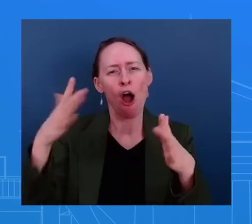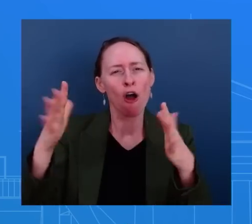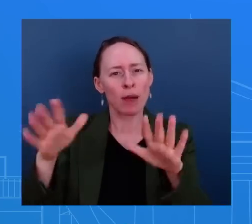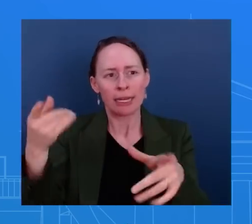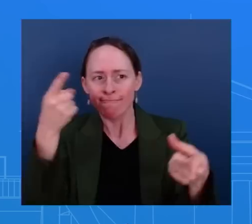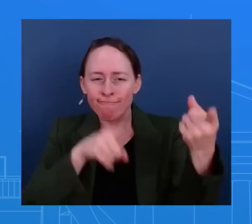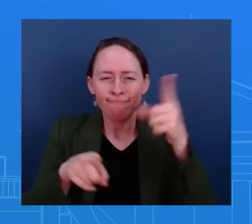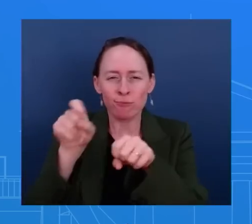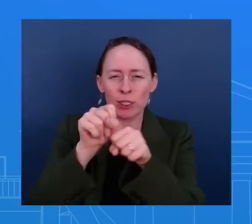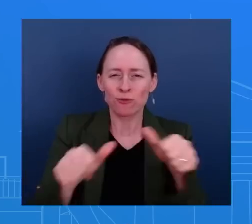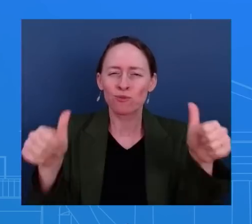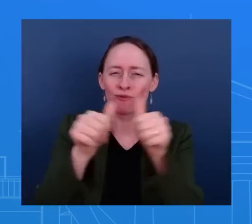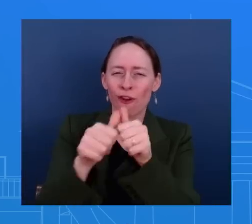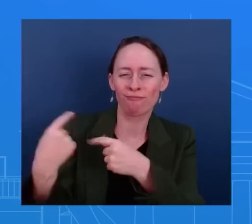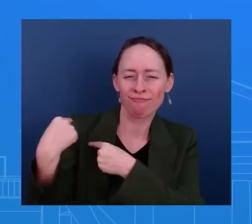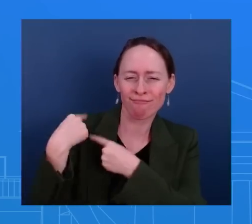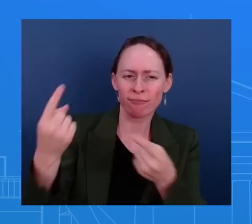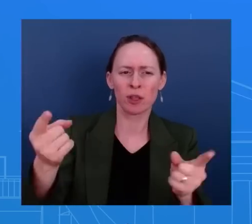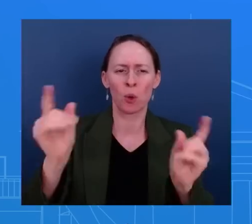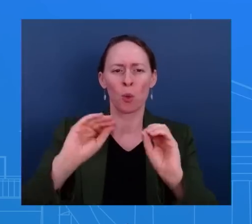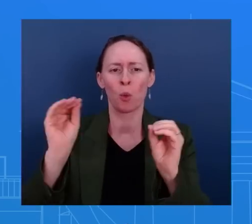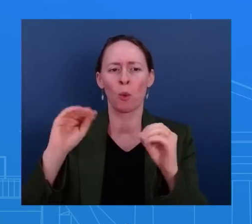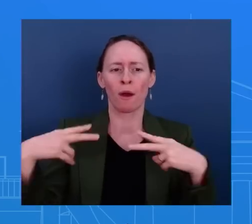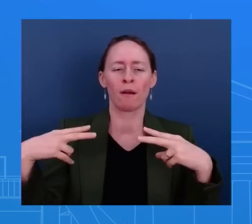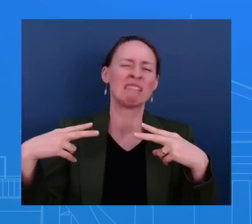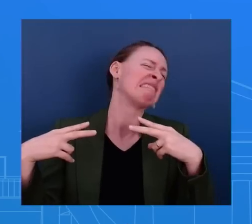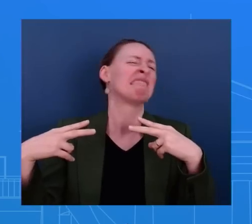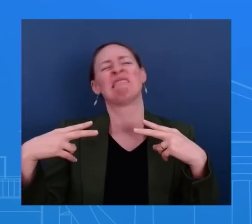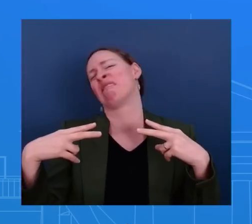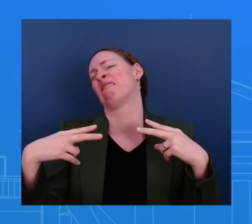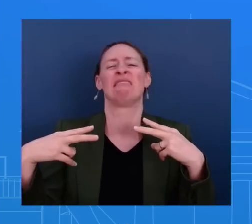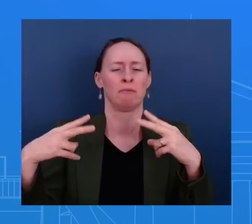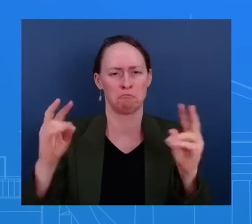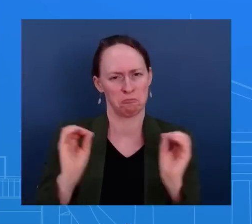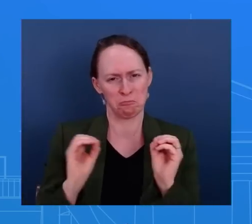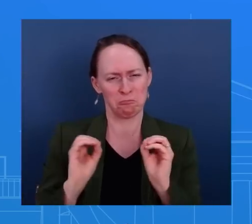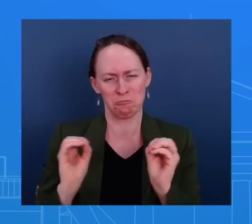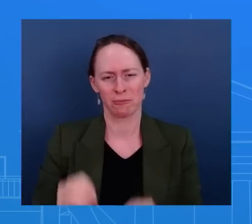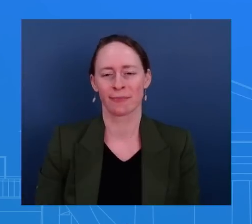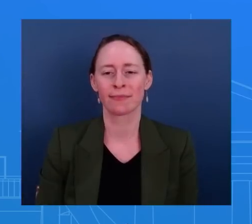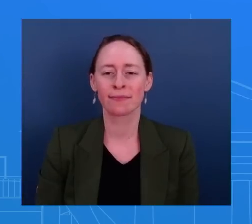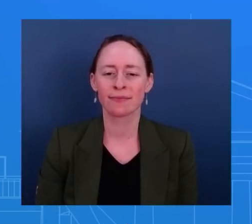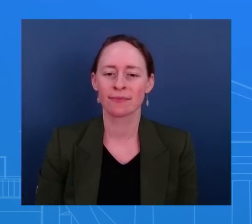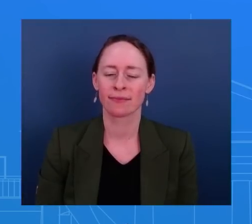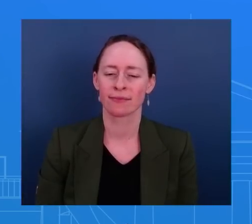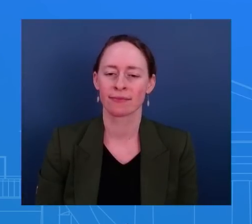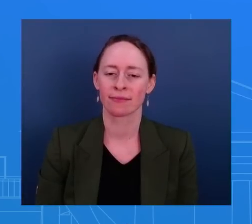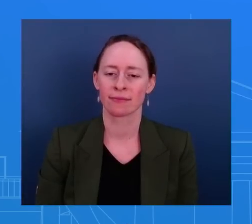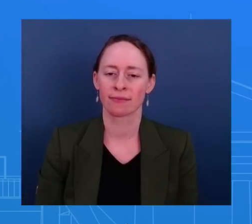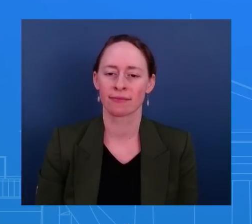The Press: Does the president expect that she might want to move in some new directions as vice -- sitting vice presidents have always had this issue,